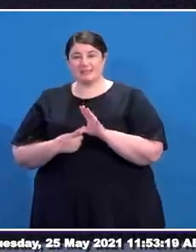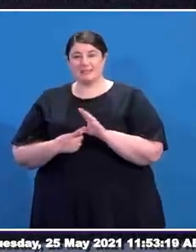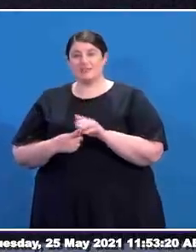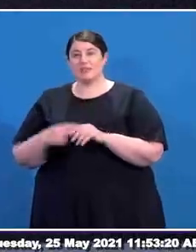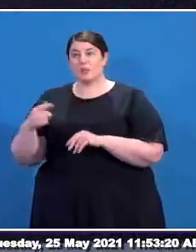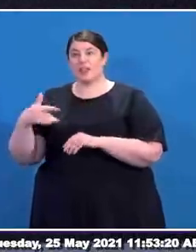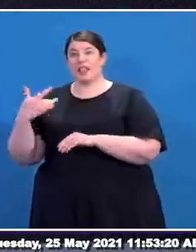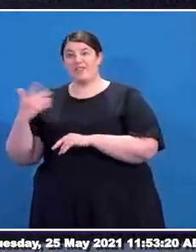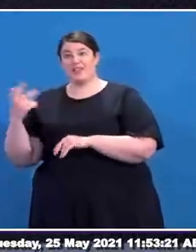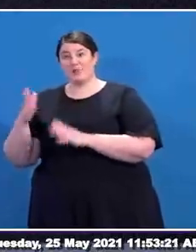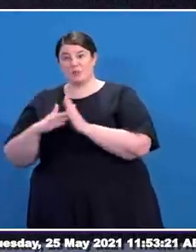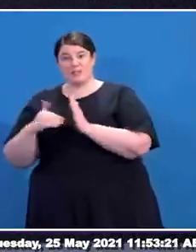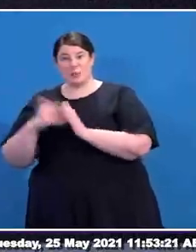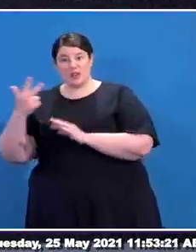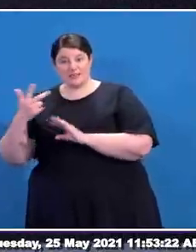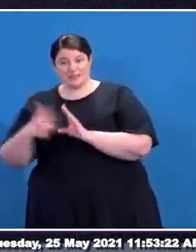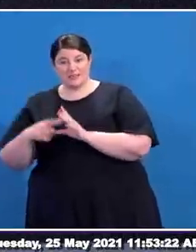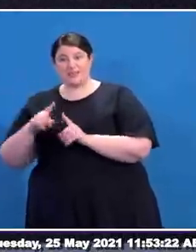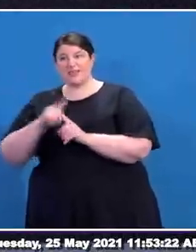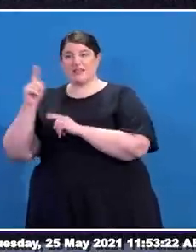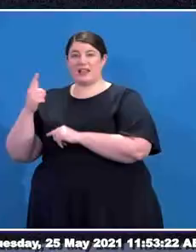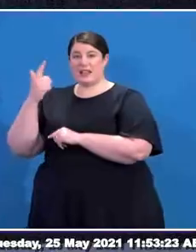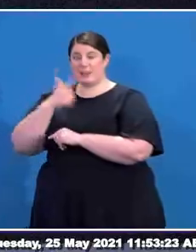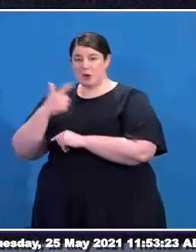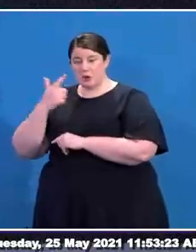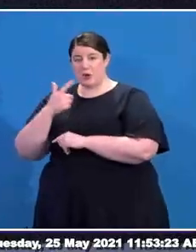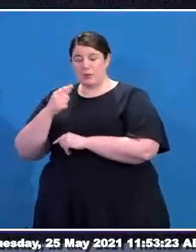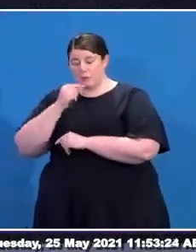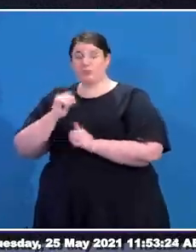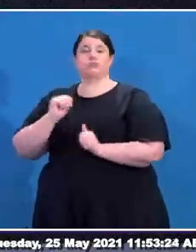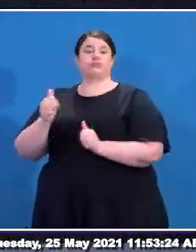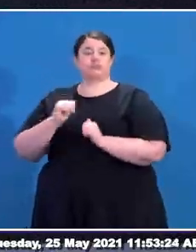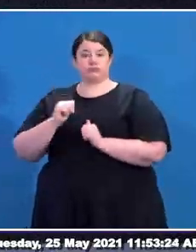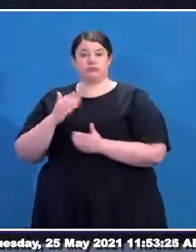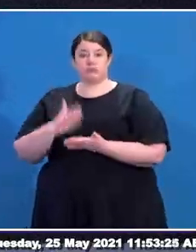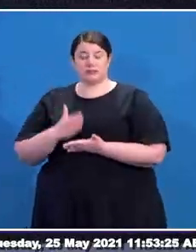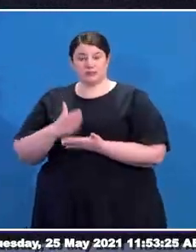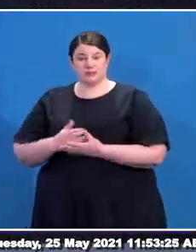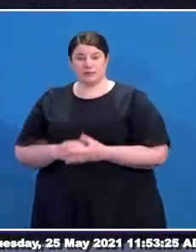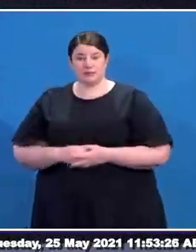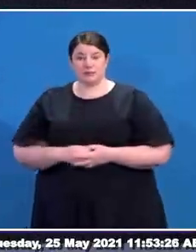So it was a big culture shock going there and, you know... That was in the mid 1990s?